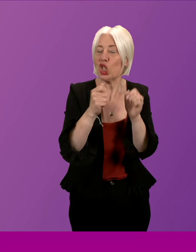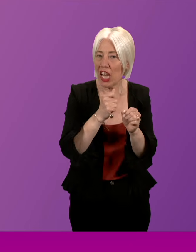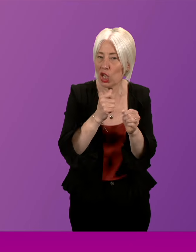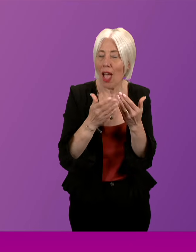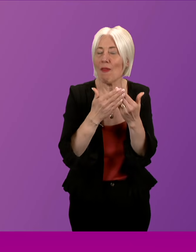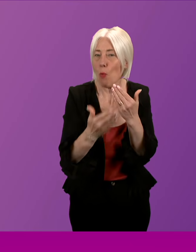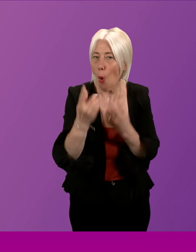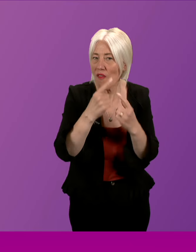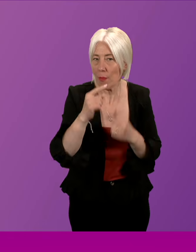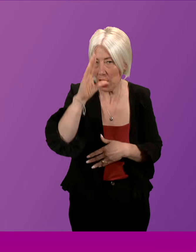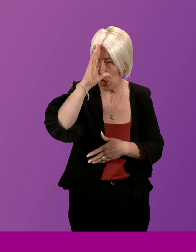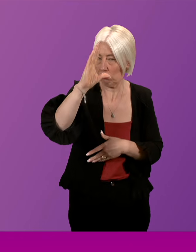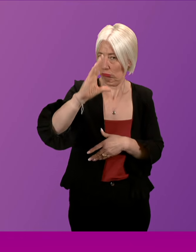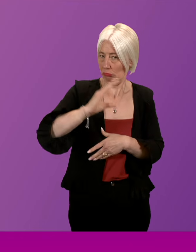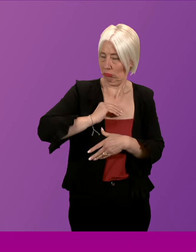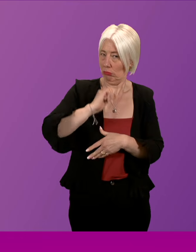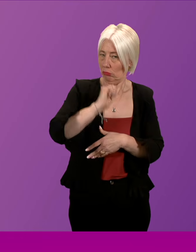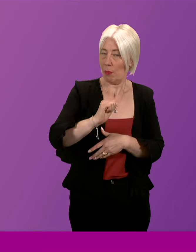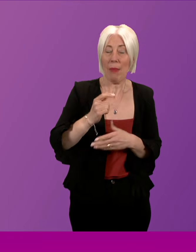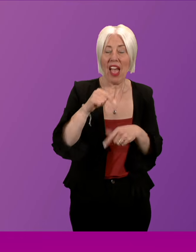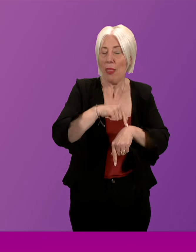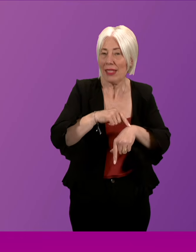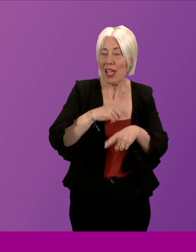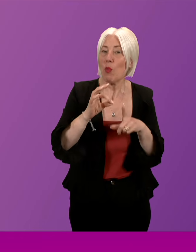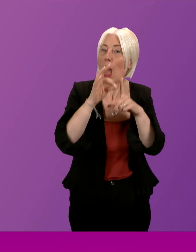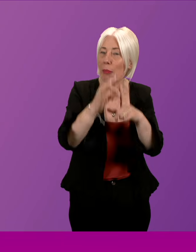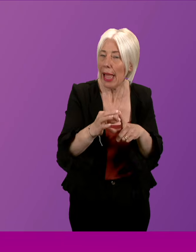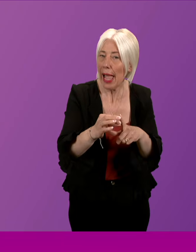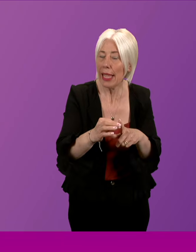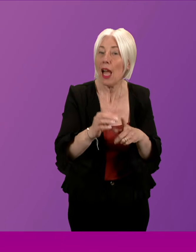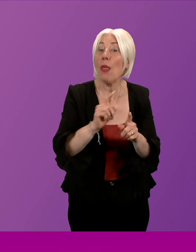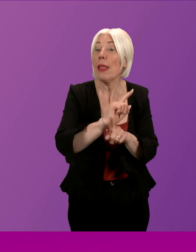an application that was not available at the time of the original decision. Unfortunately,